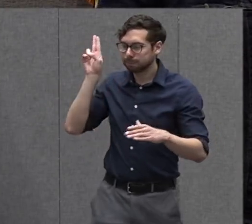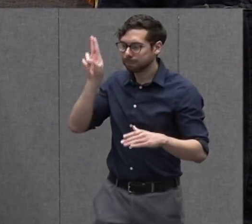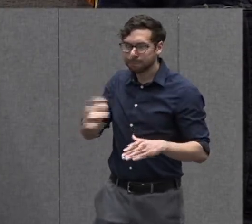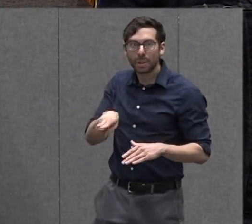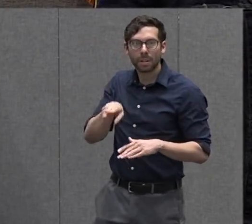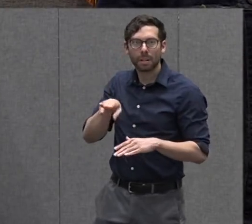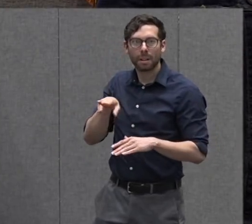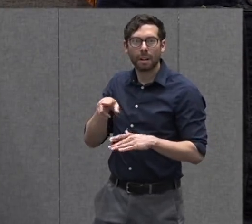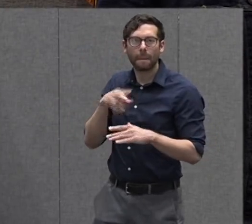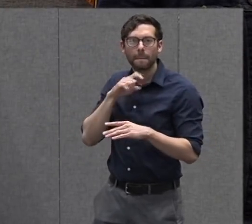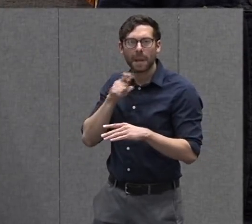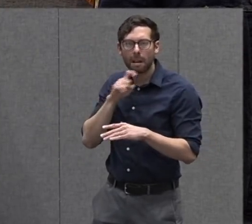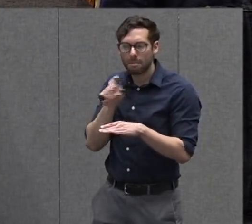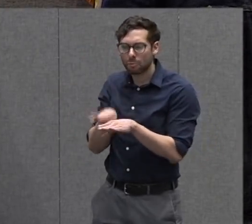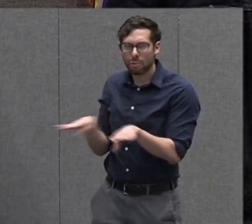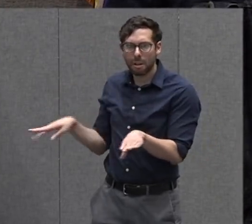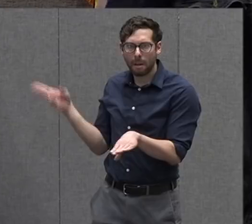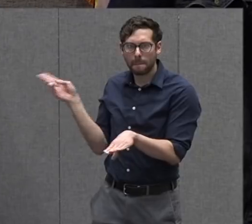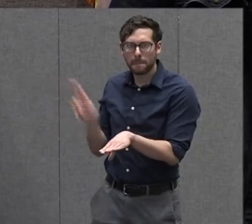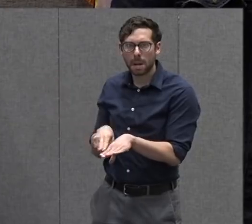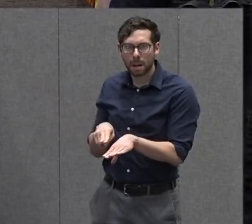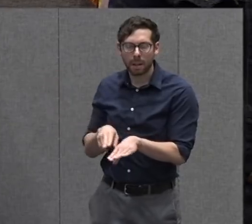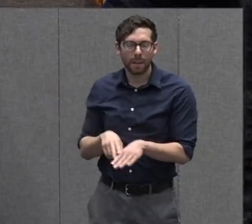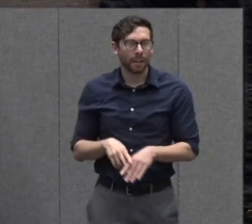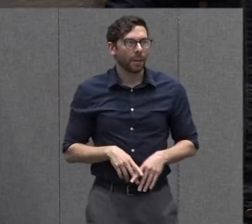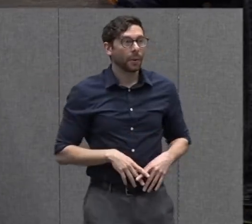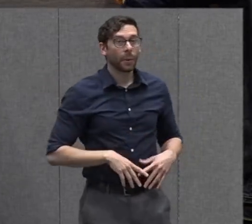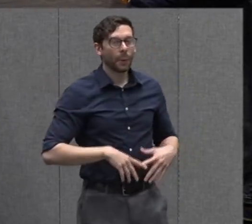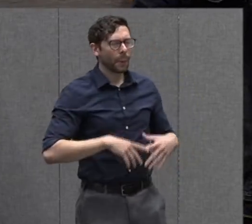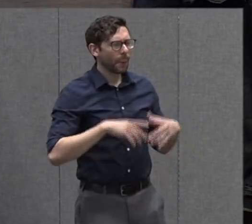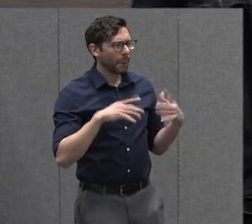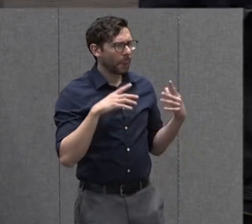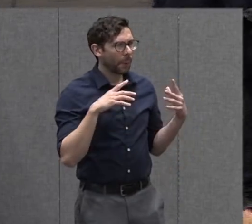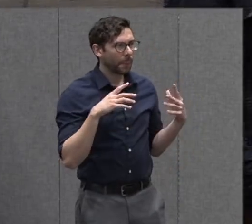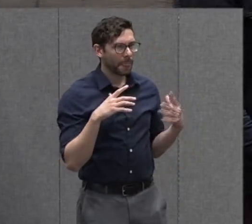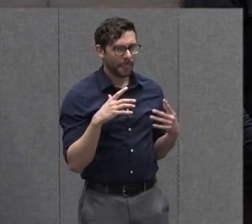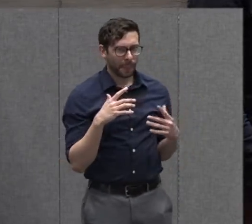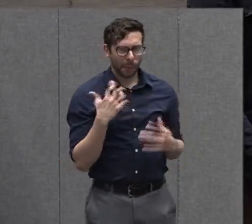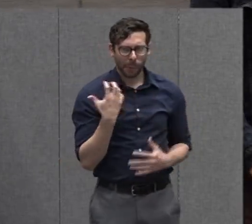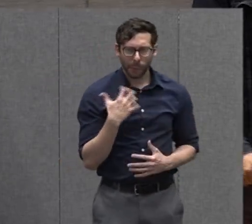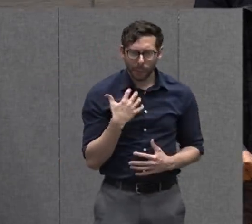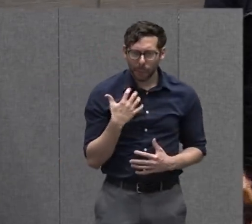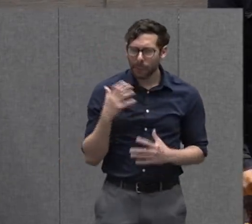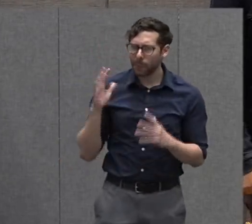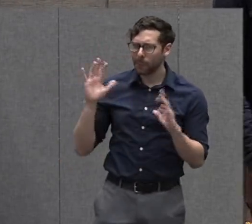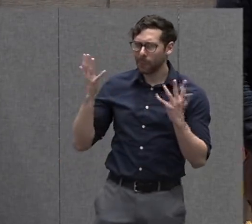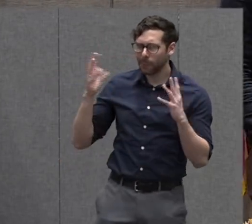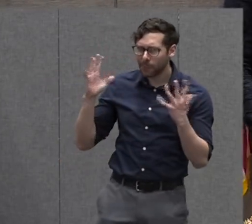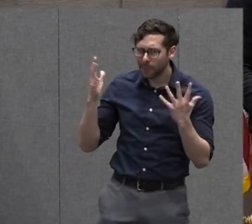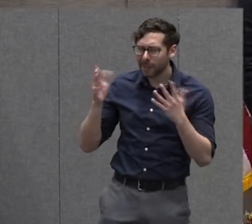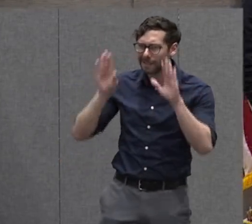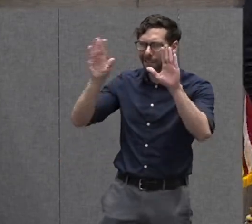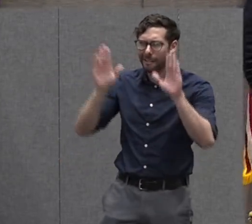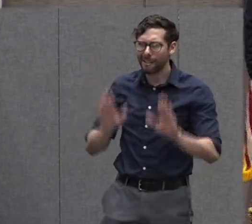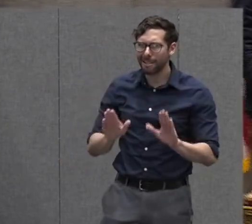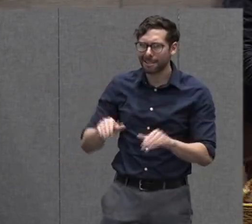[Miss Martindale] (clapping) That is totally awesome, Mr. R. You did it, high five,